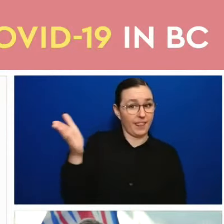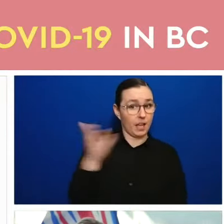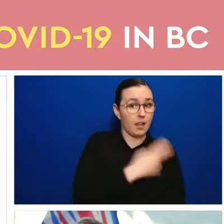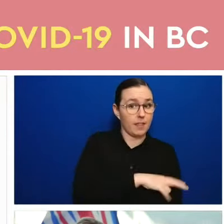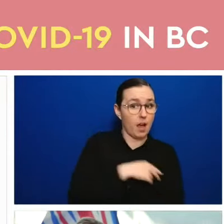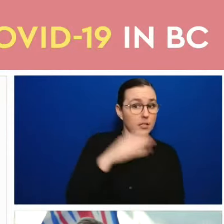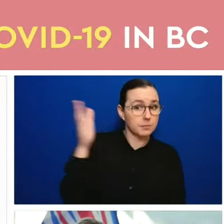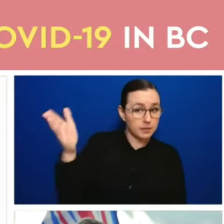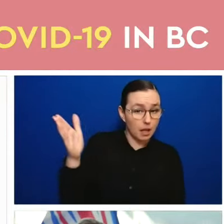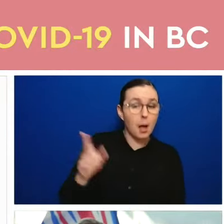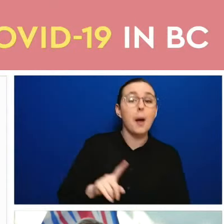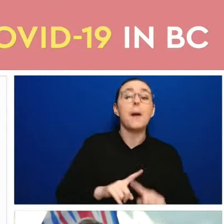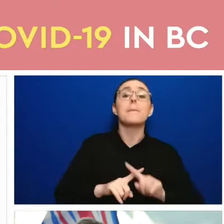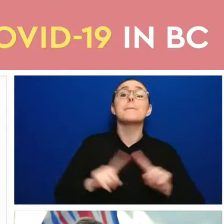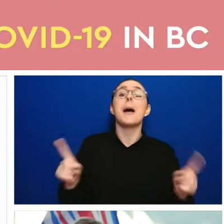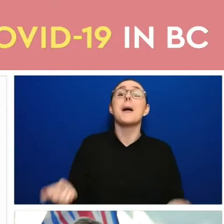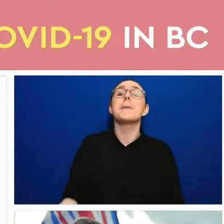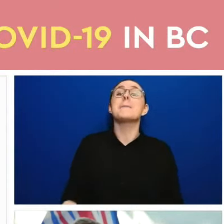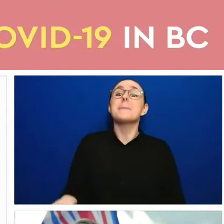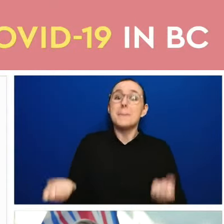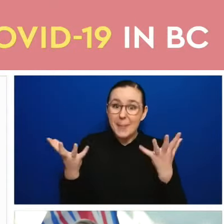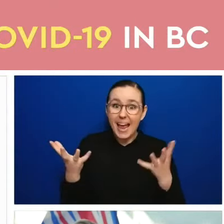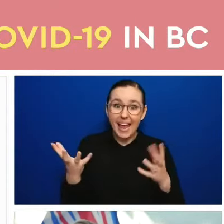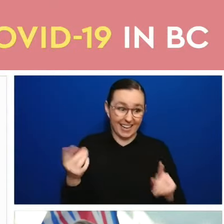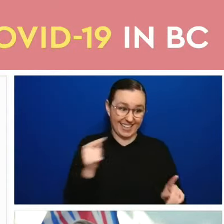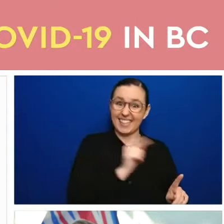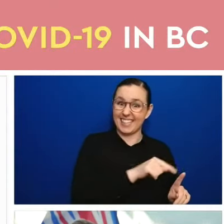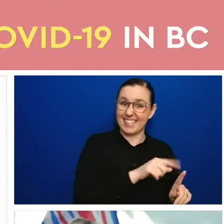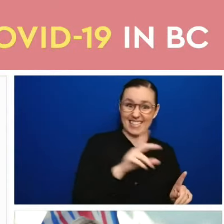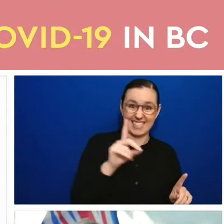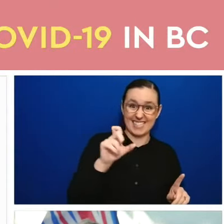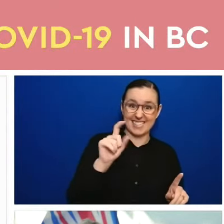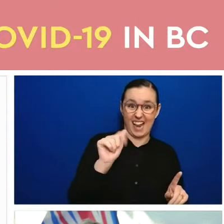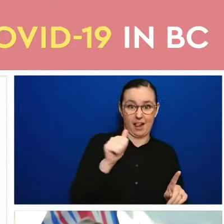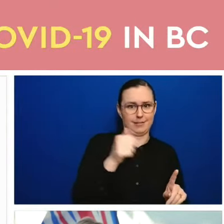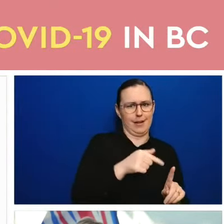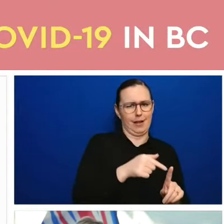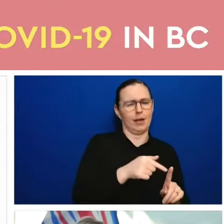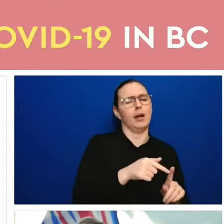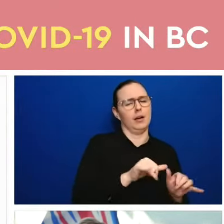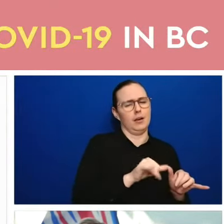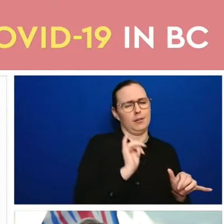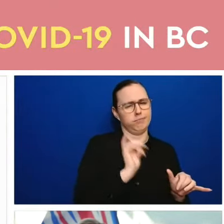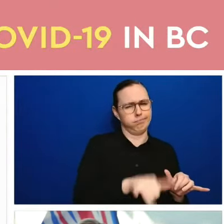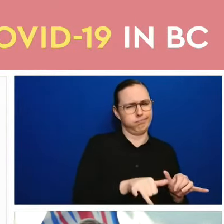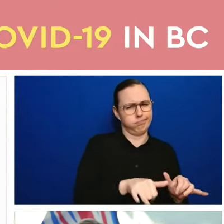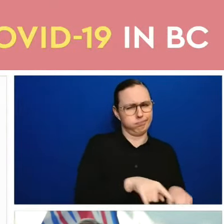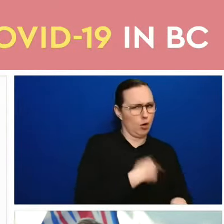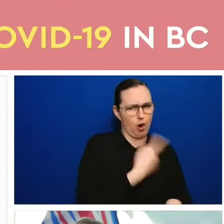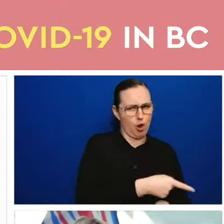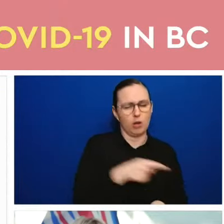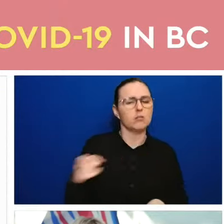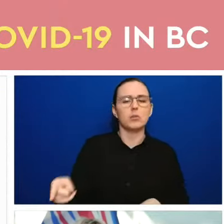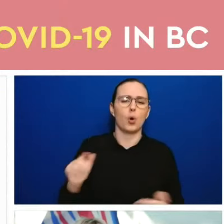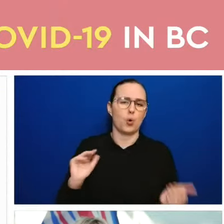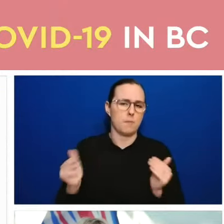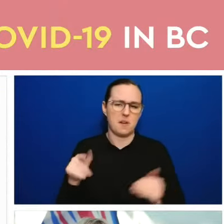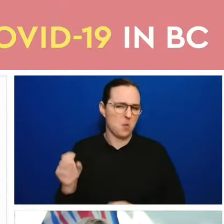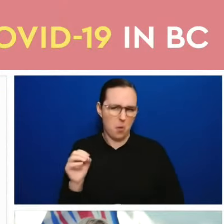in hospital. And many more of those people